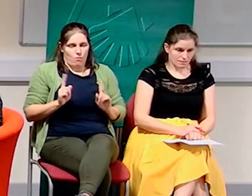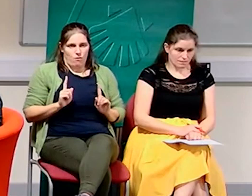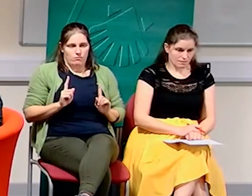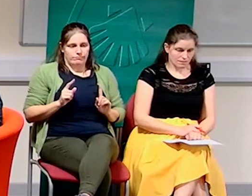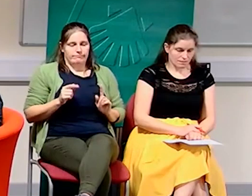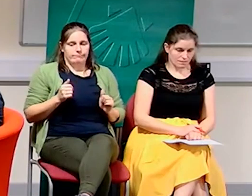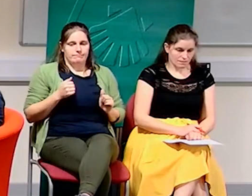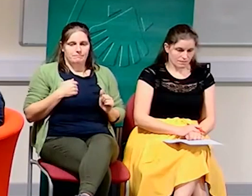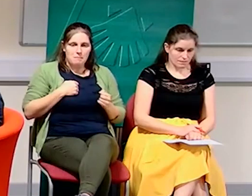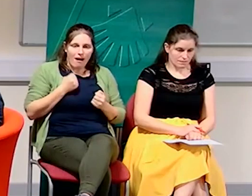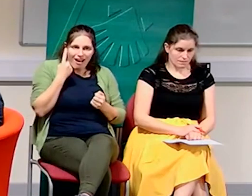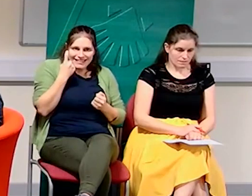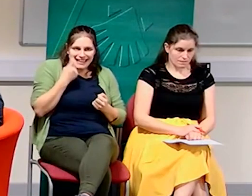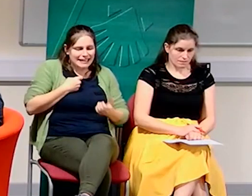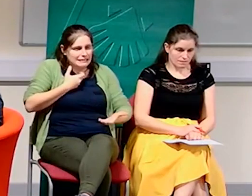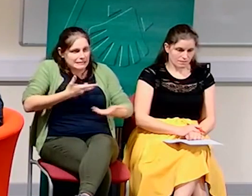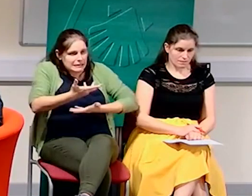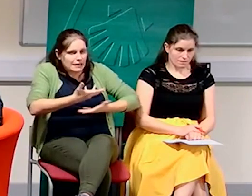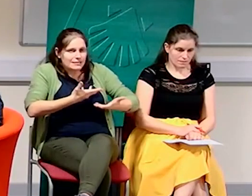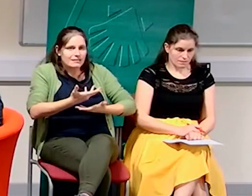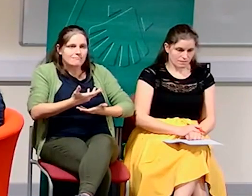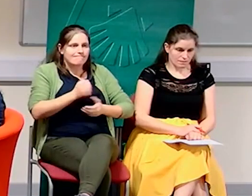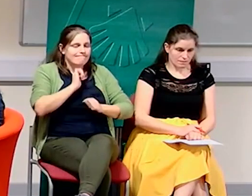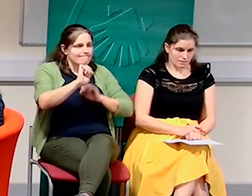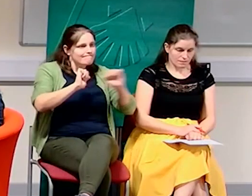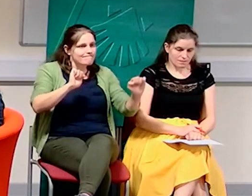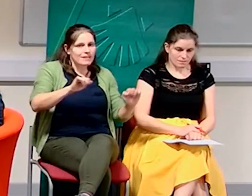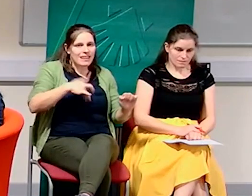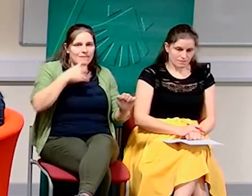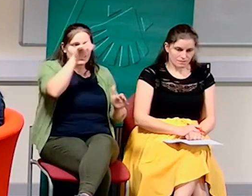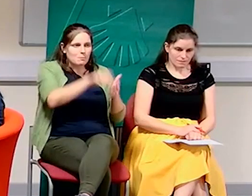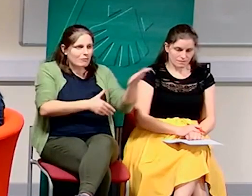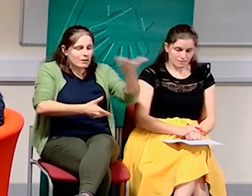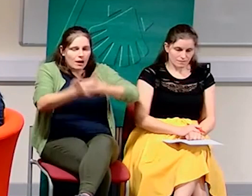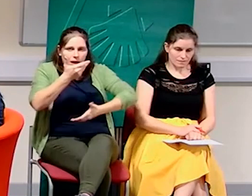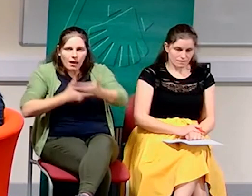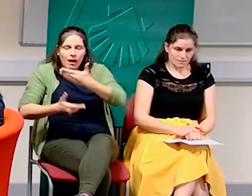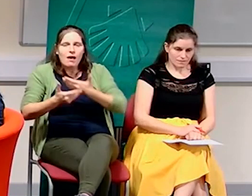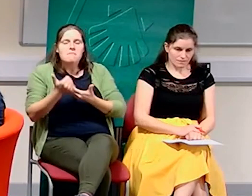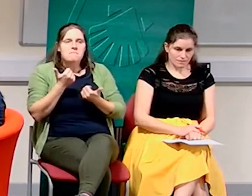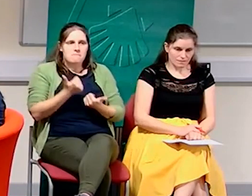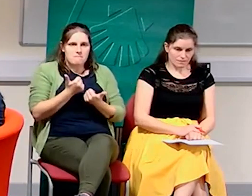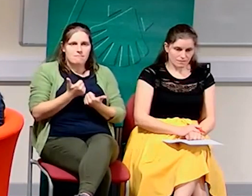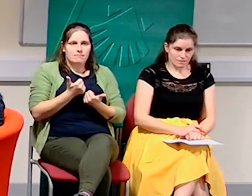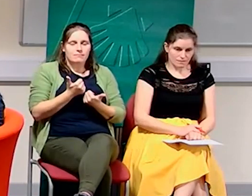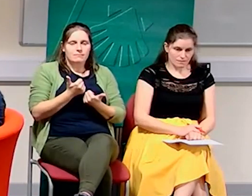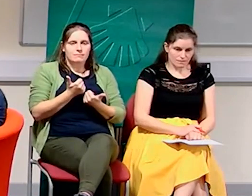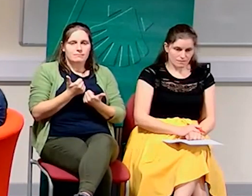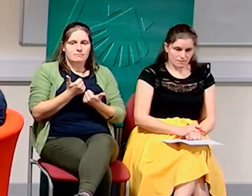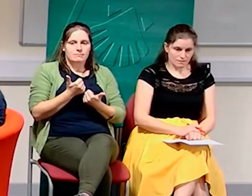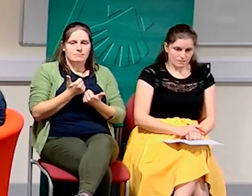my ideas listening to uh people with lived experiences um at different um stages of of the